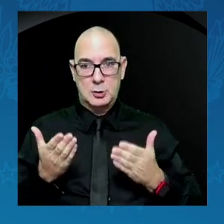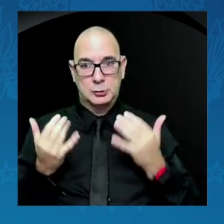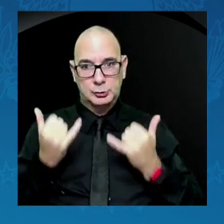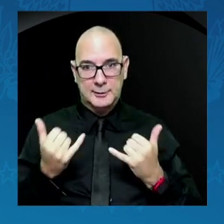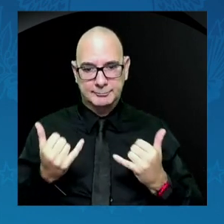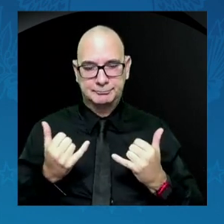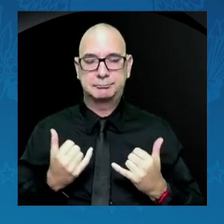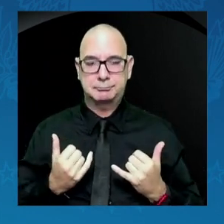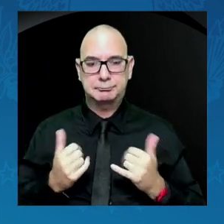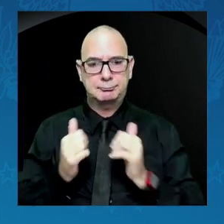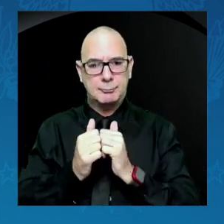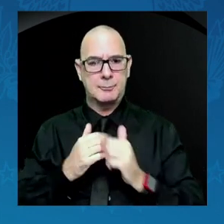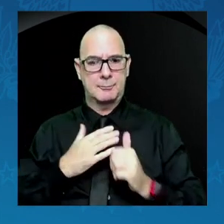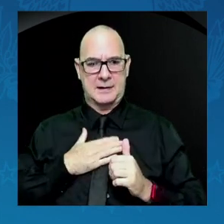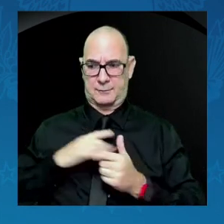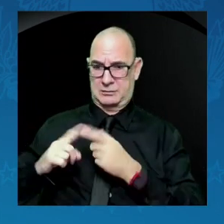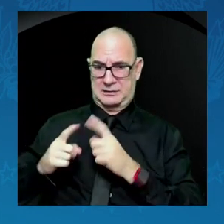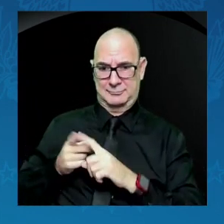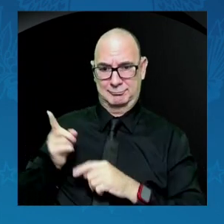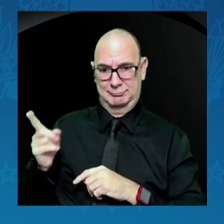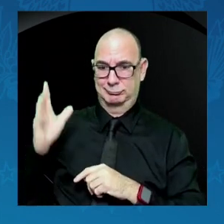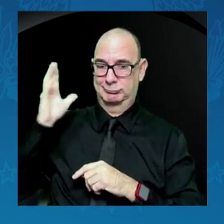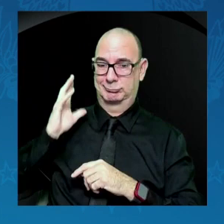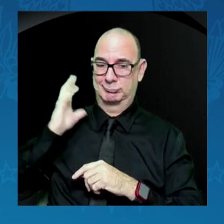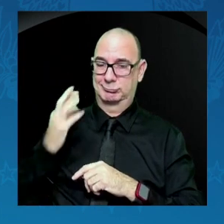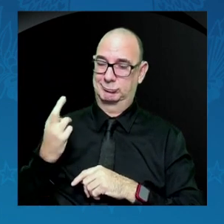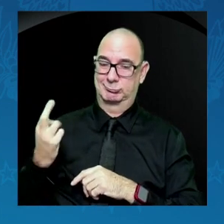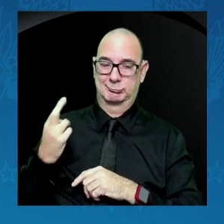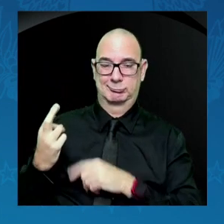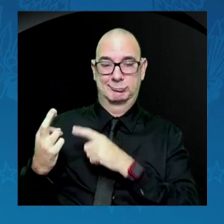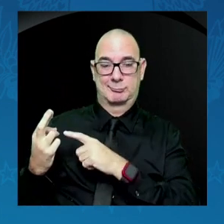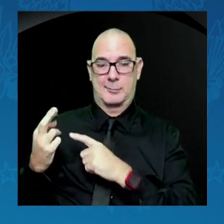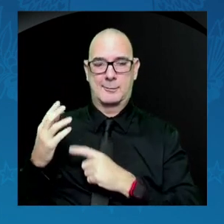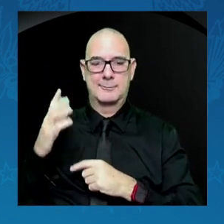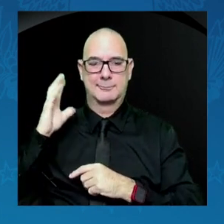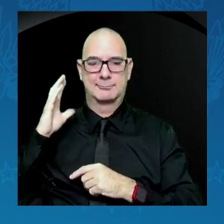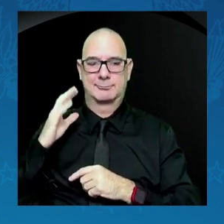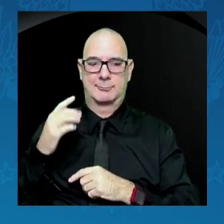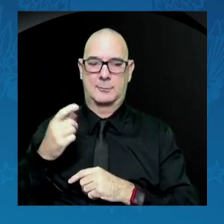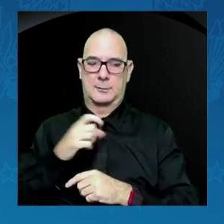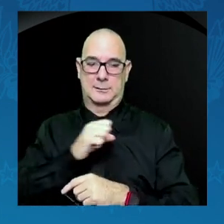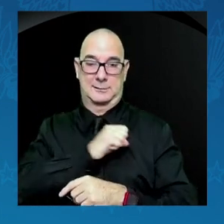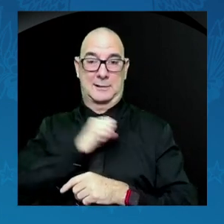and former colleague from the Senate. And that is Bill Nelson of Florida,